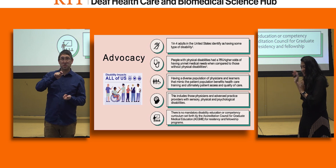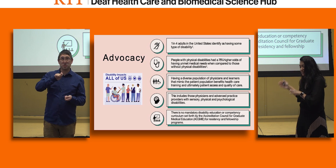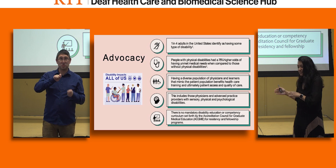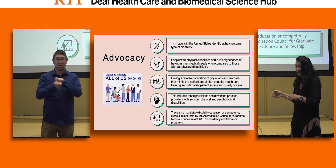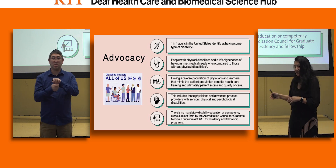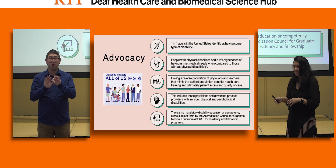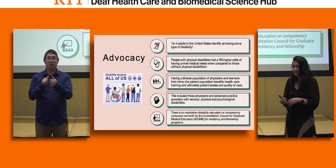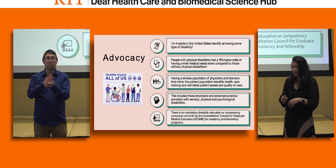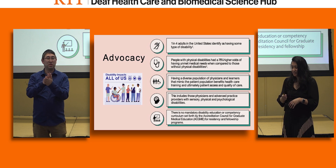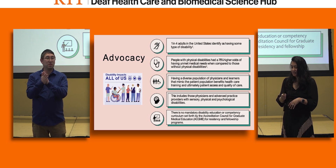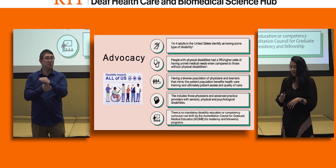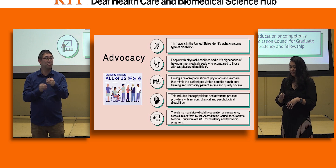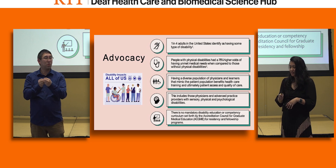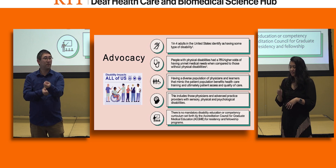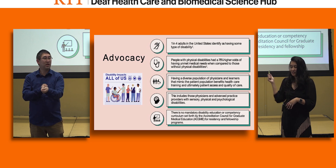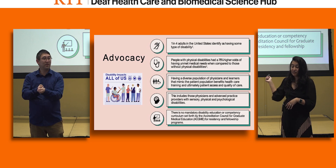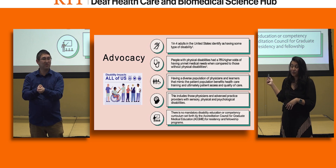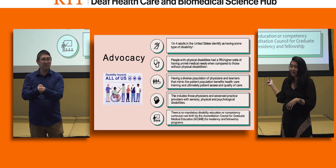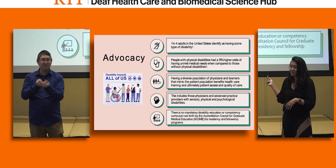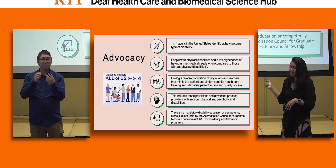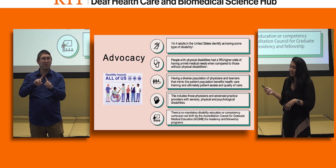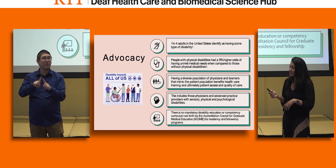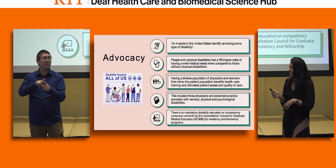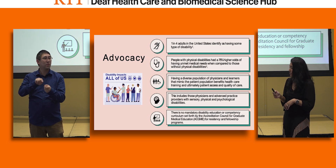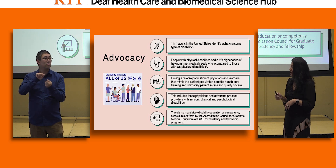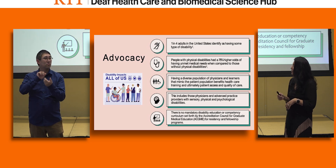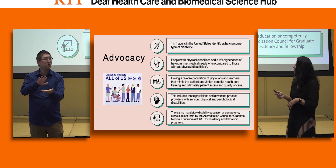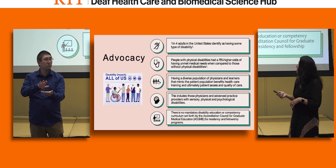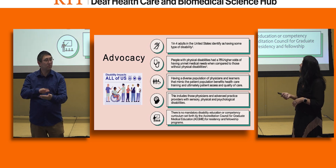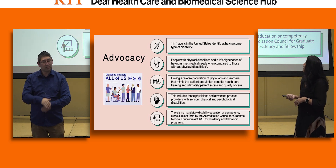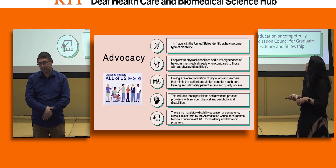into advocacy in different ways I'll tell you about here.